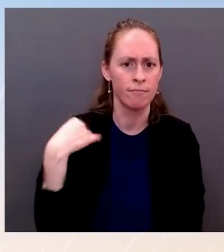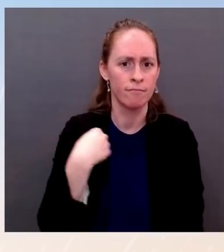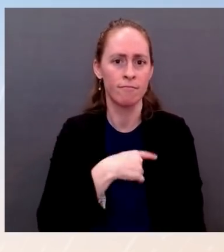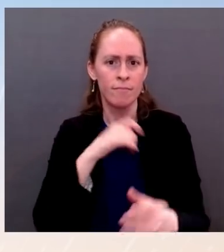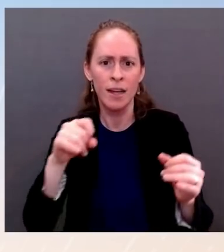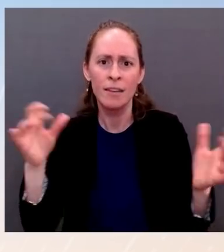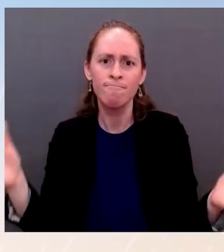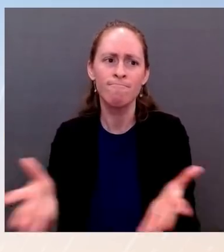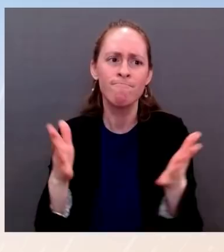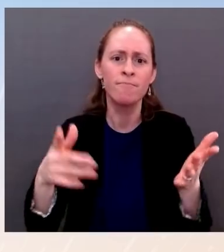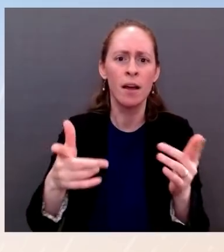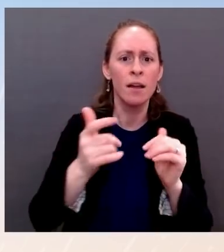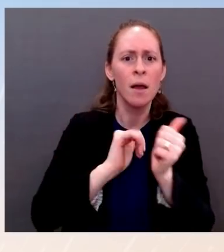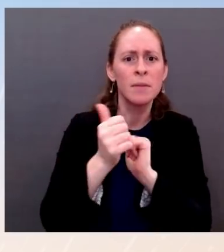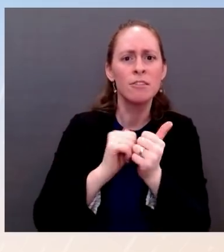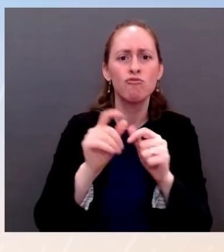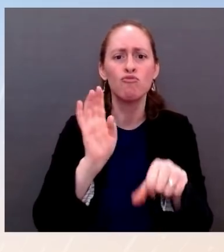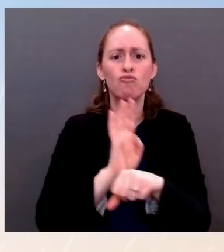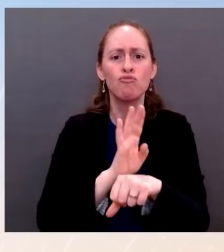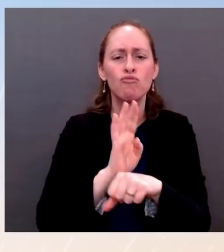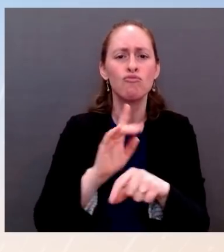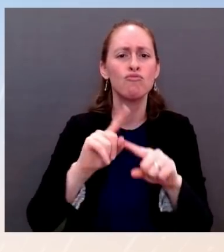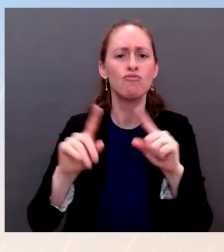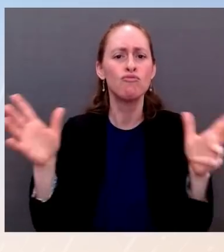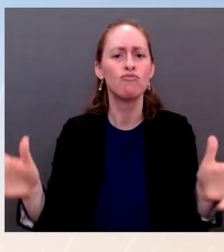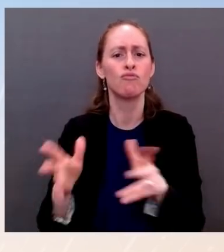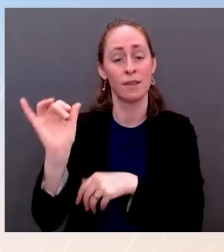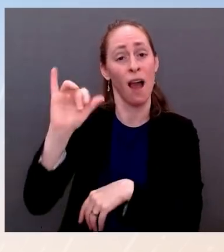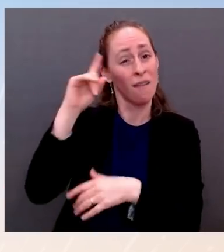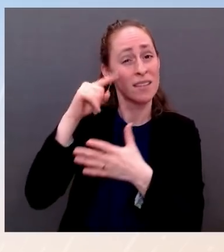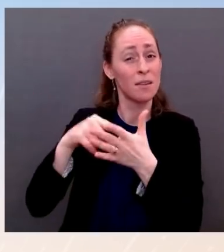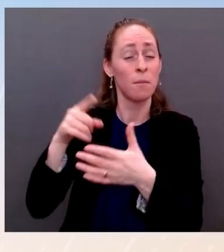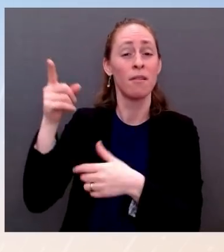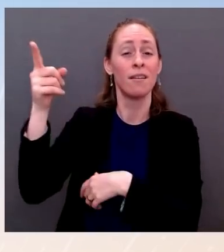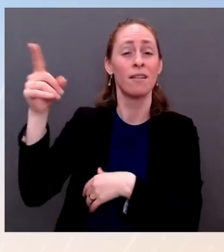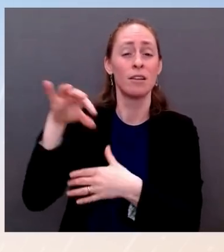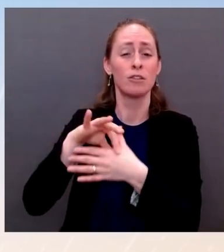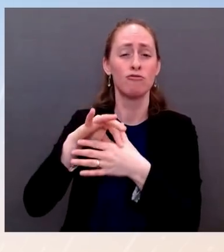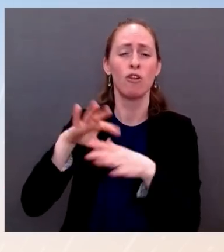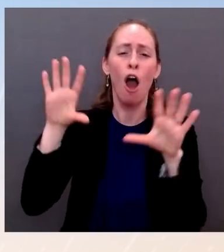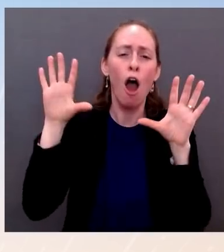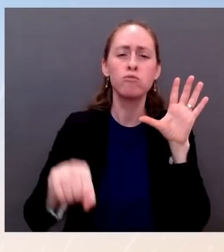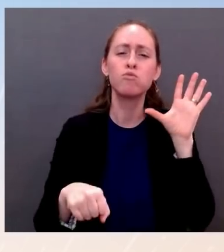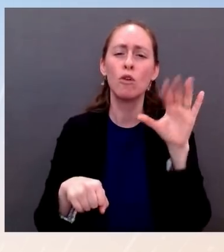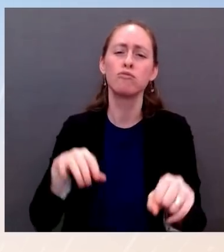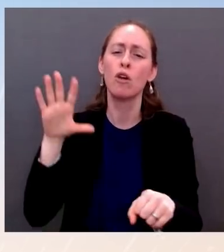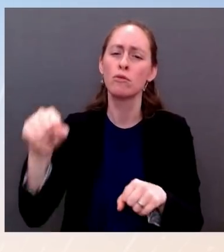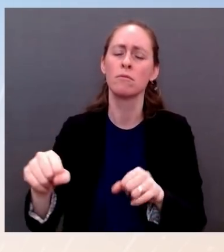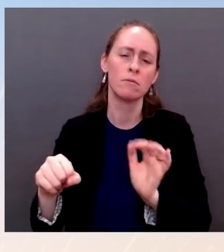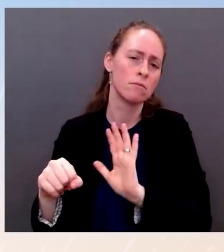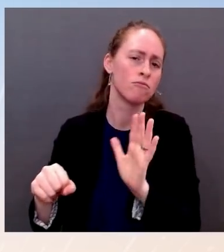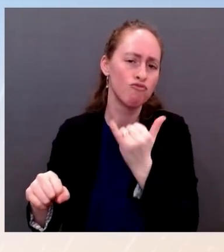an important, a vital role that the Federal Reserve plays. They are independent. He wants that board to be completely filled.